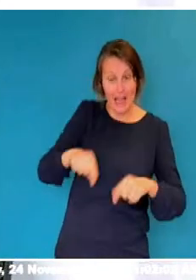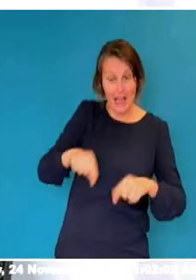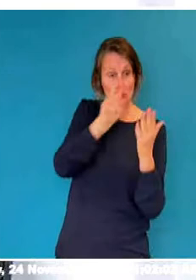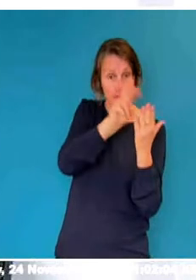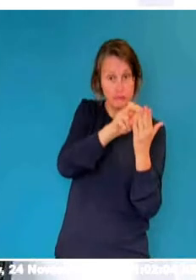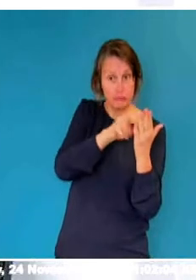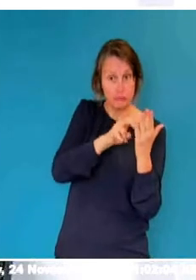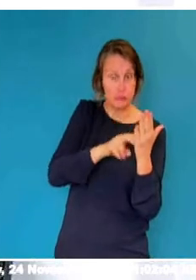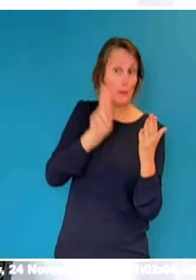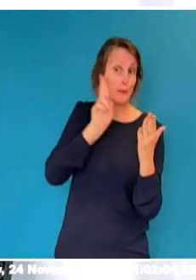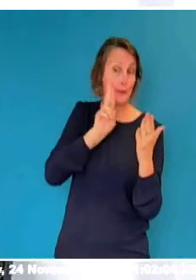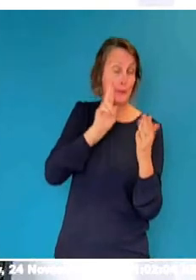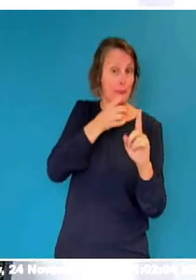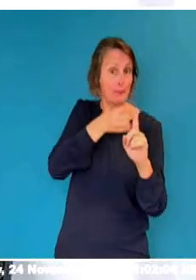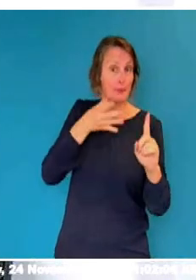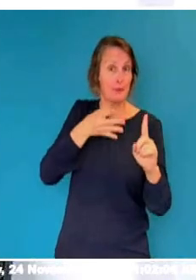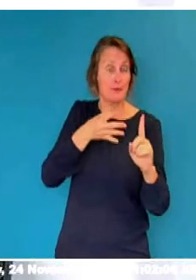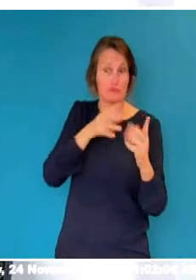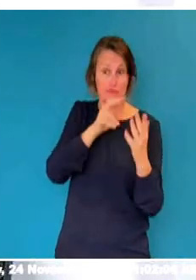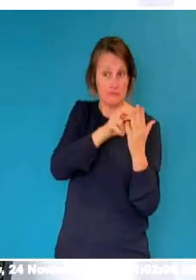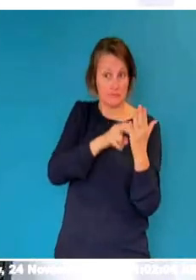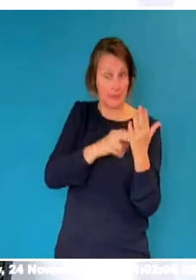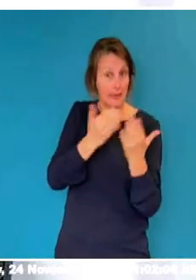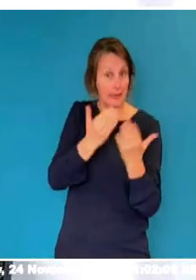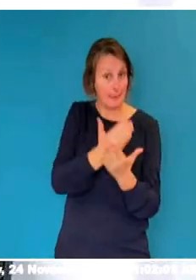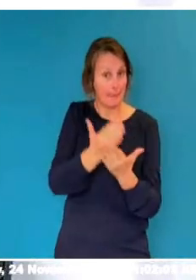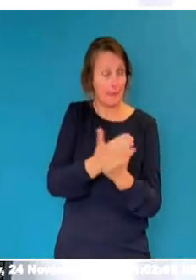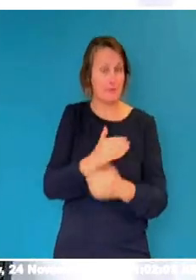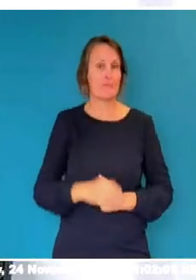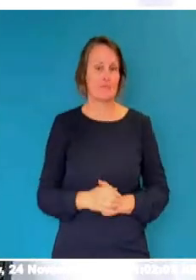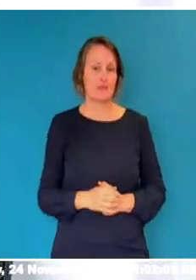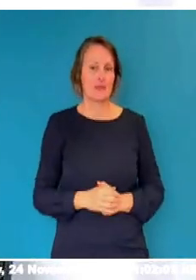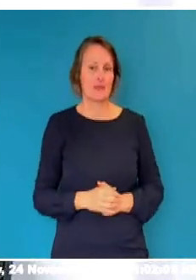I think there's certainly an opportunity that I have personally